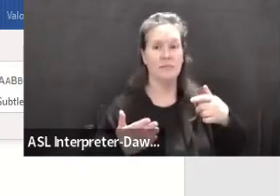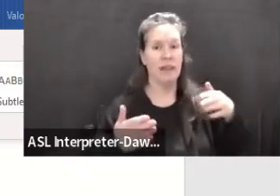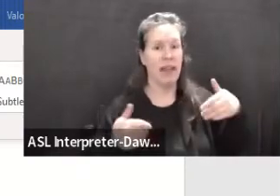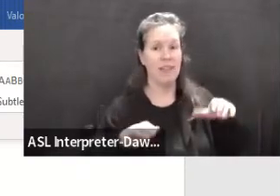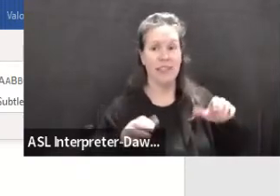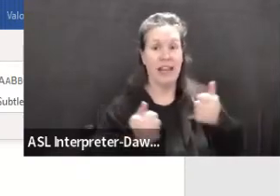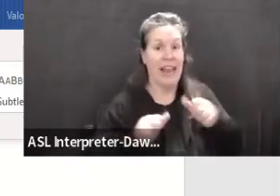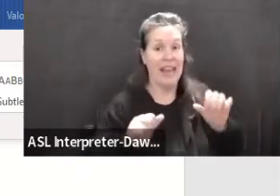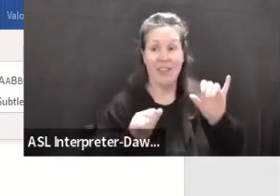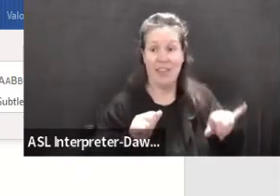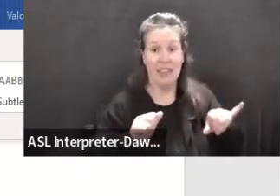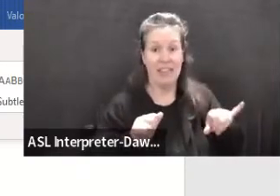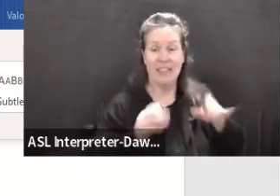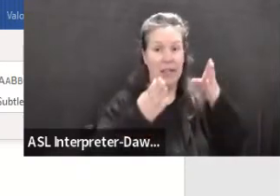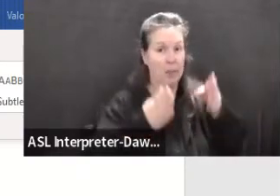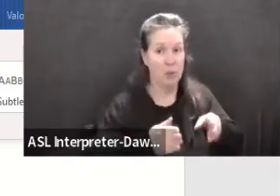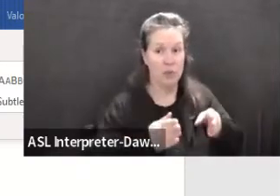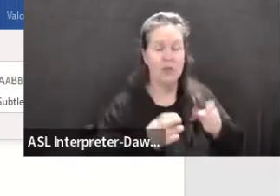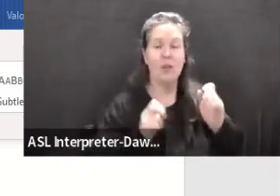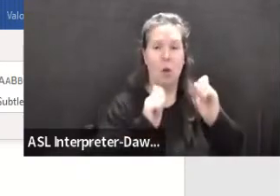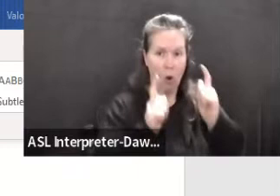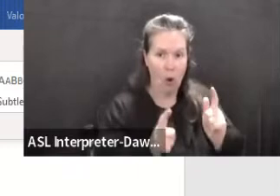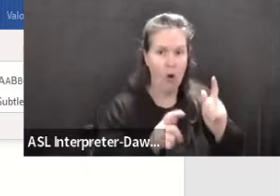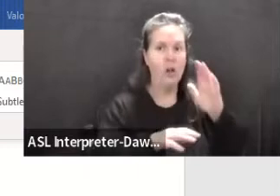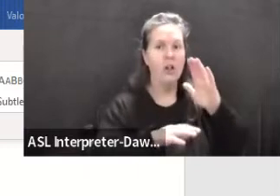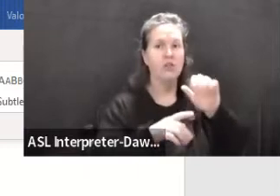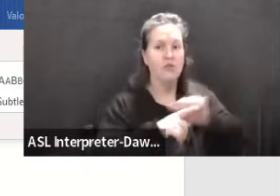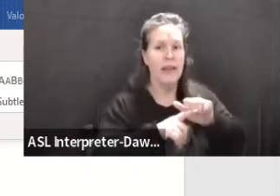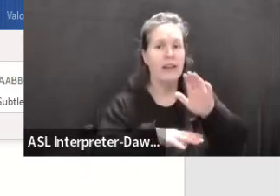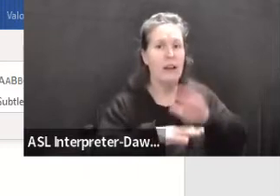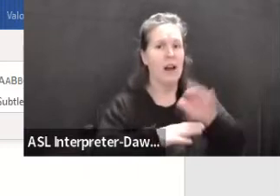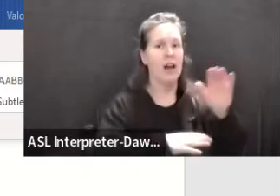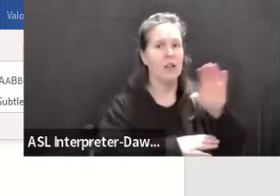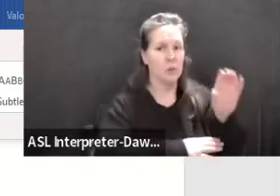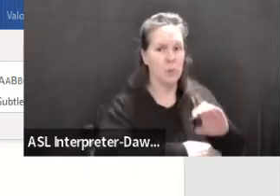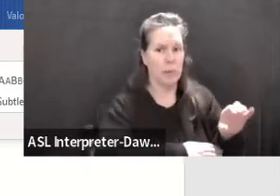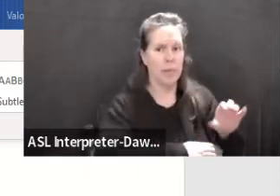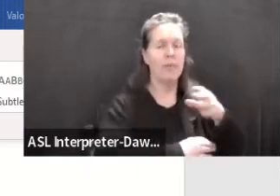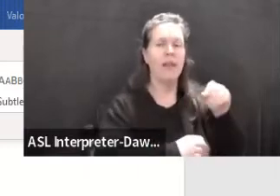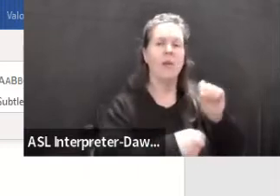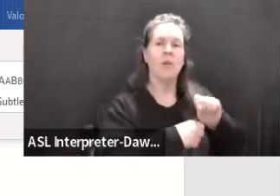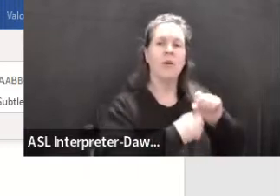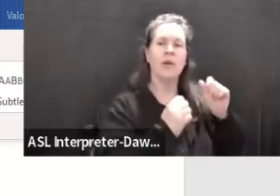So we're doing all of this on zoom. We've also been working with our instructional design teams